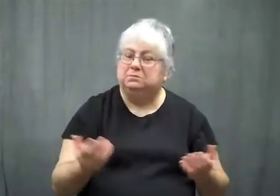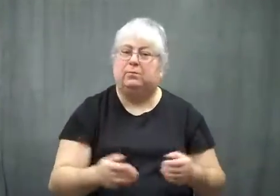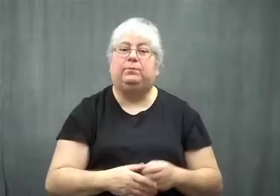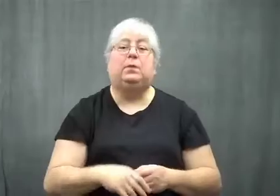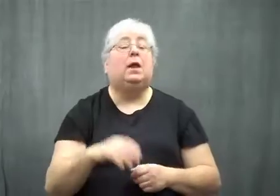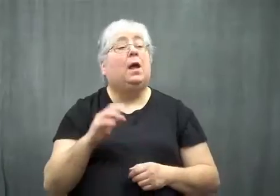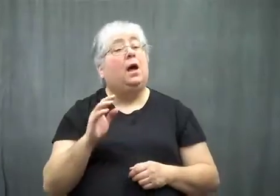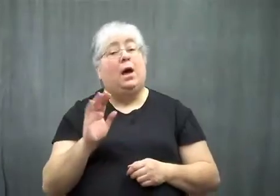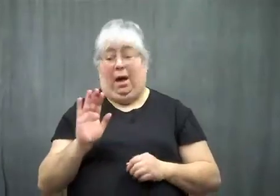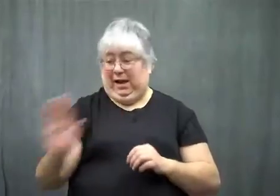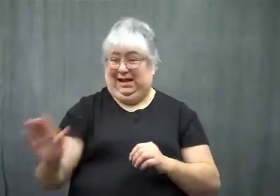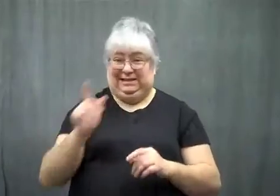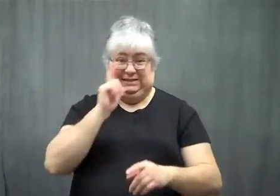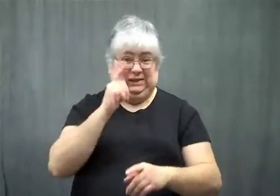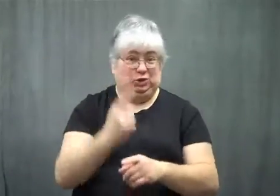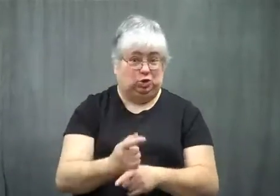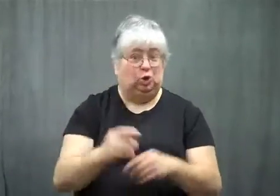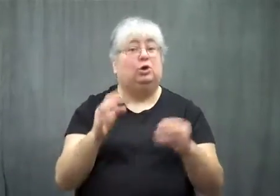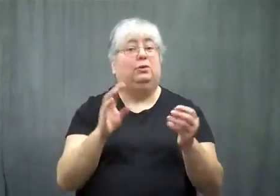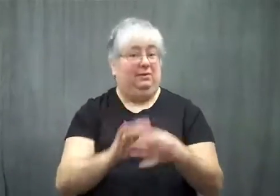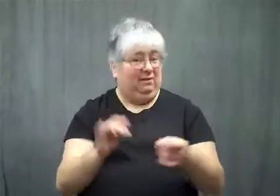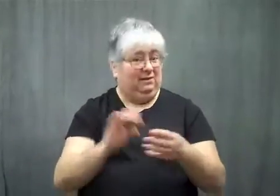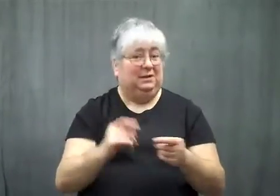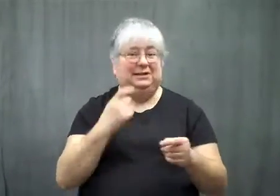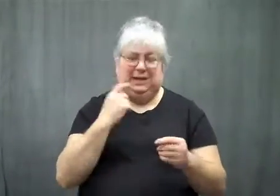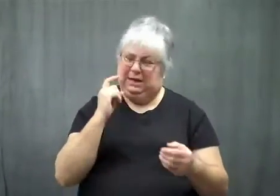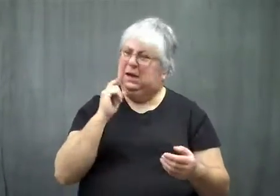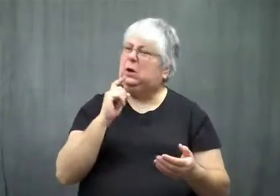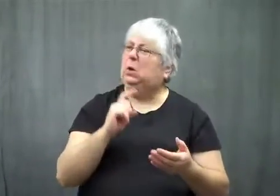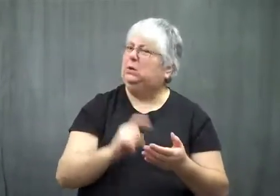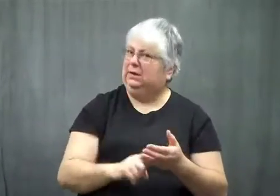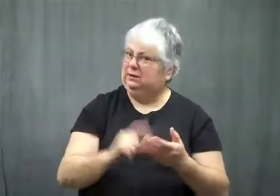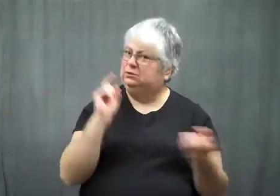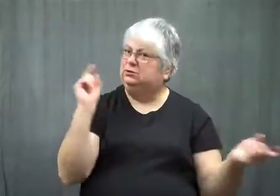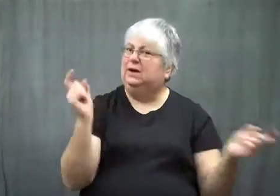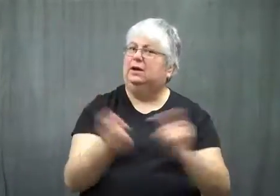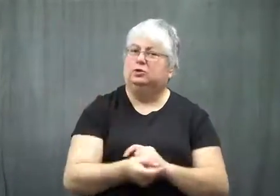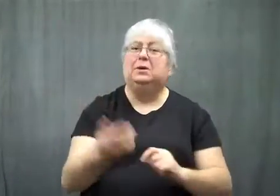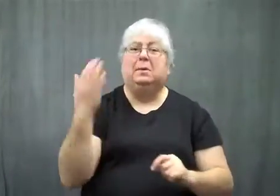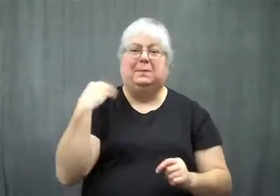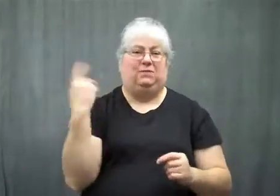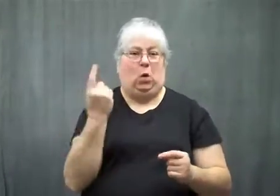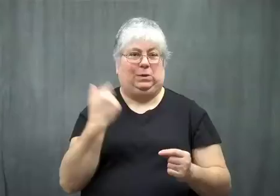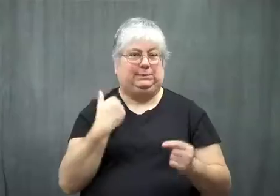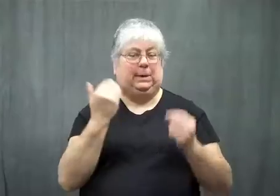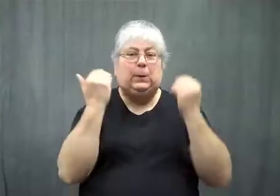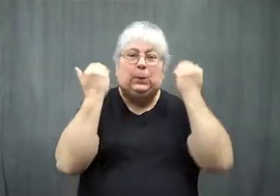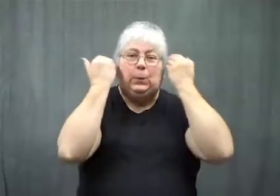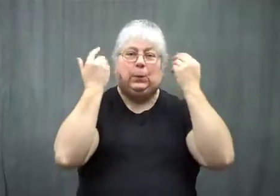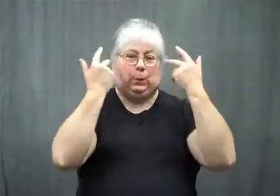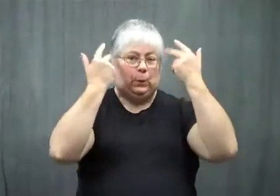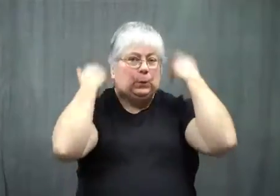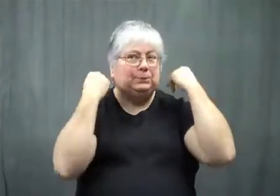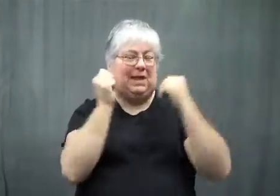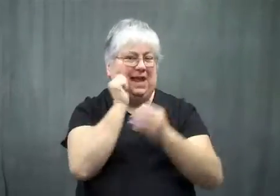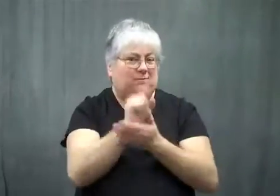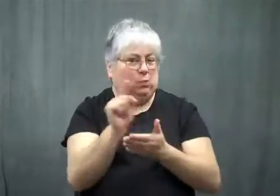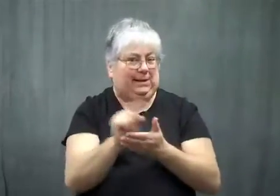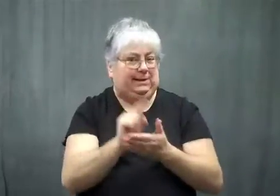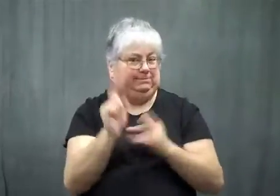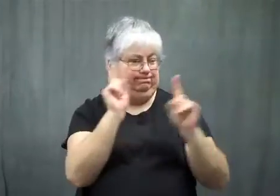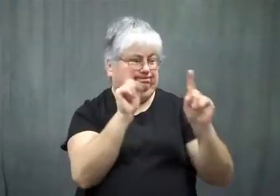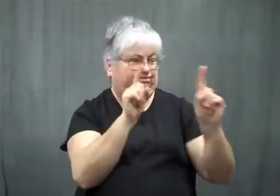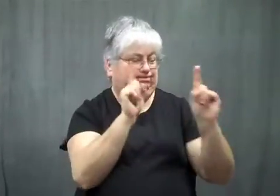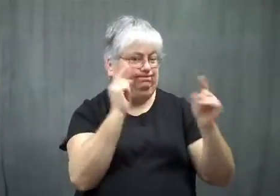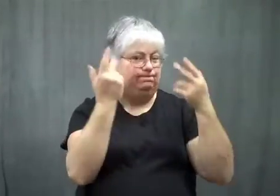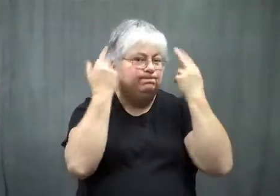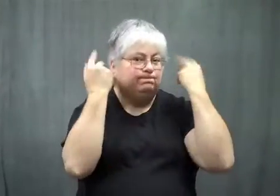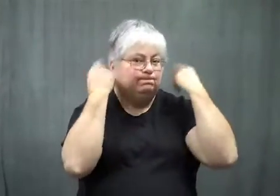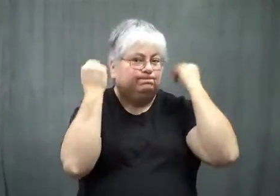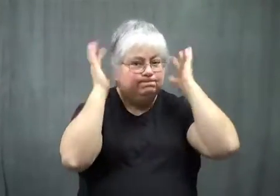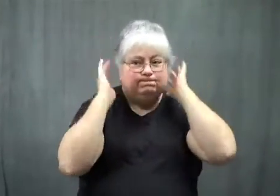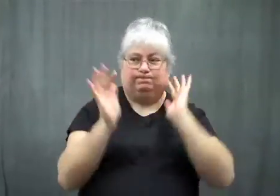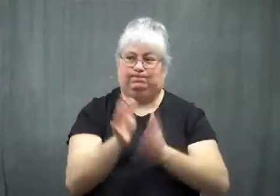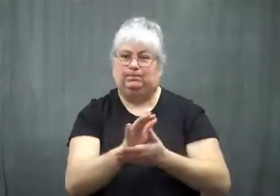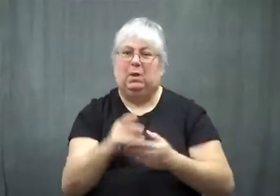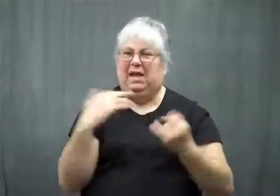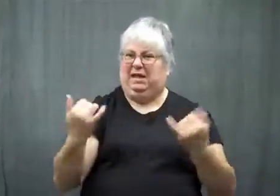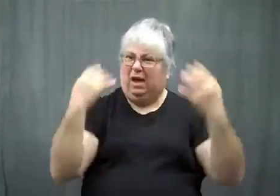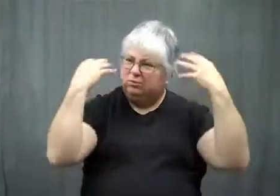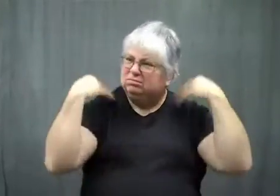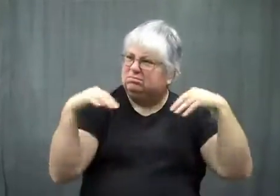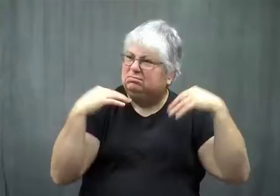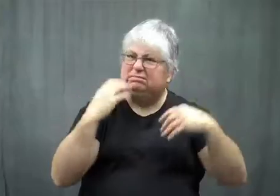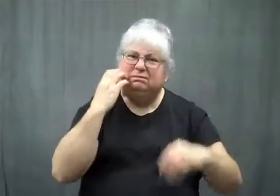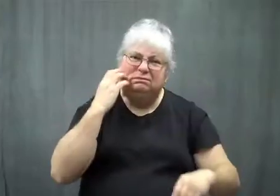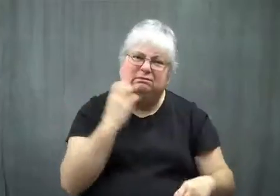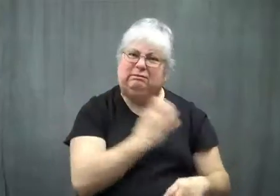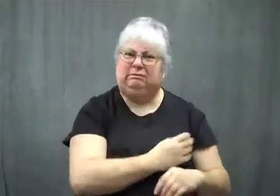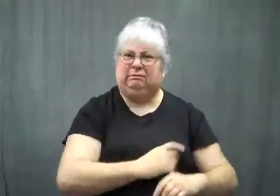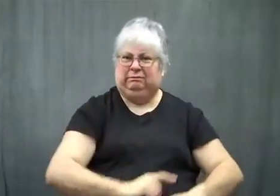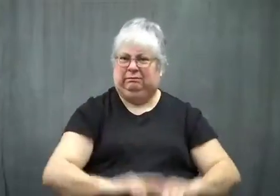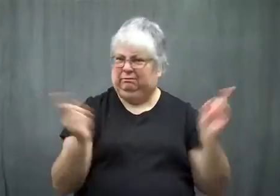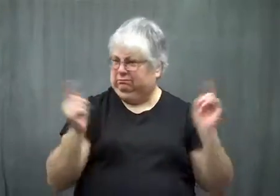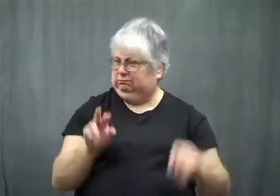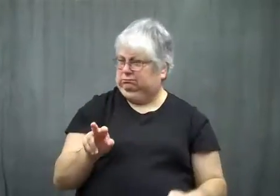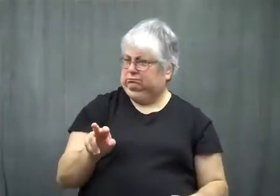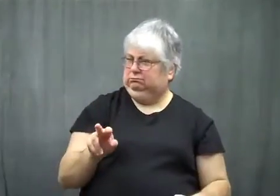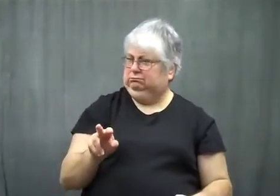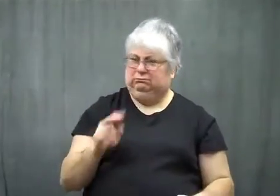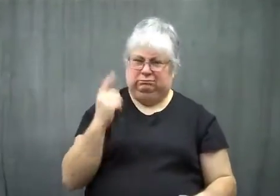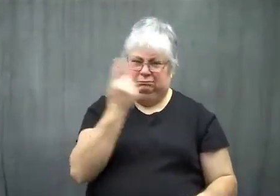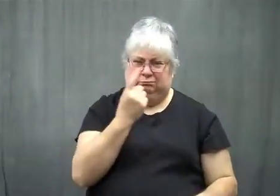His sister said she noticed a change. He used to get a haircut every week and be very neat.